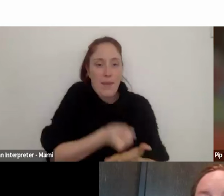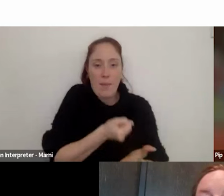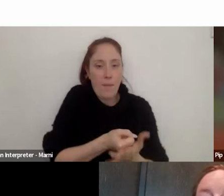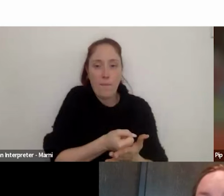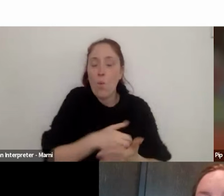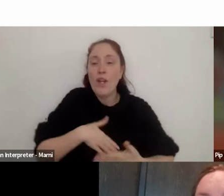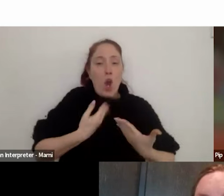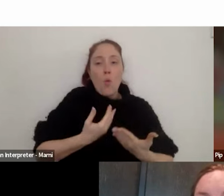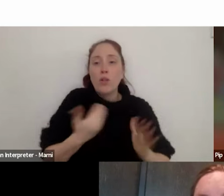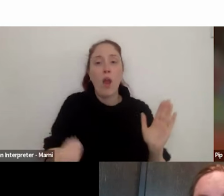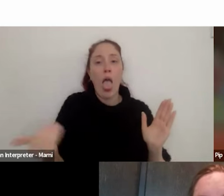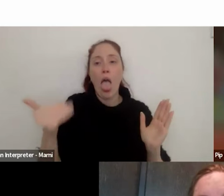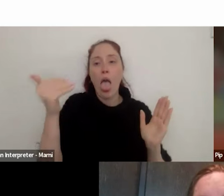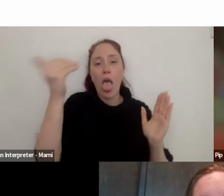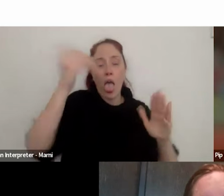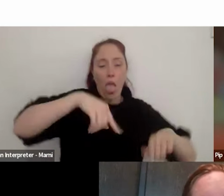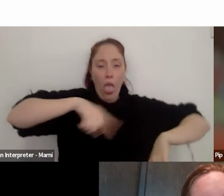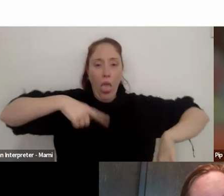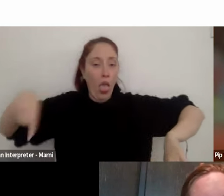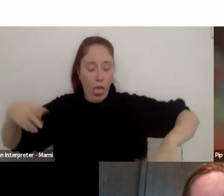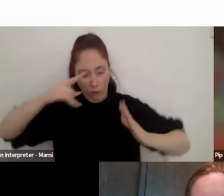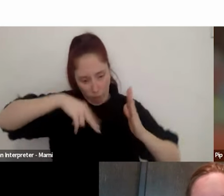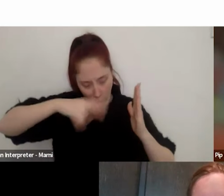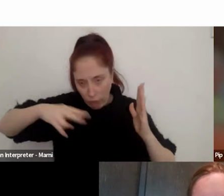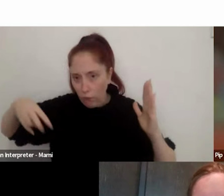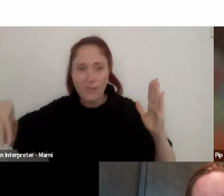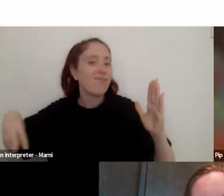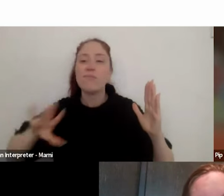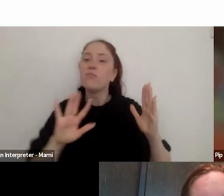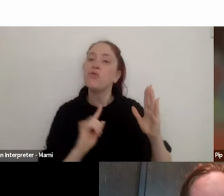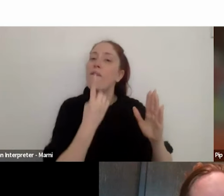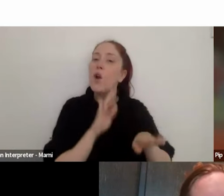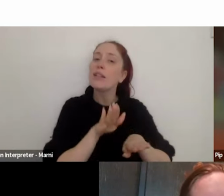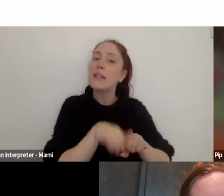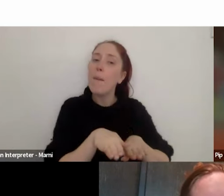because this is an expression of interest. Just the first stage of applications.